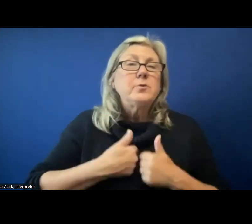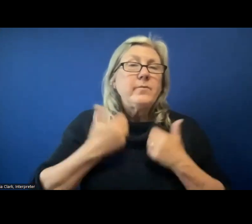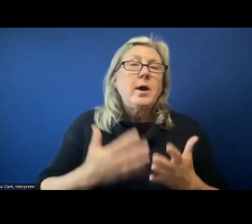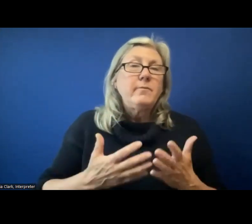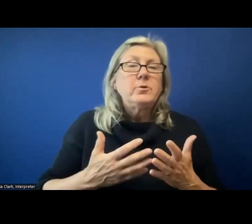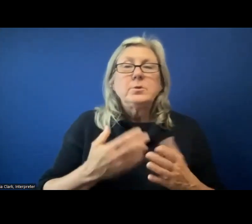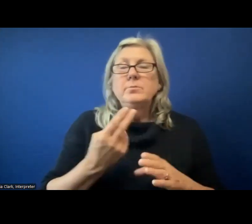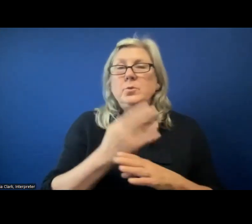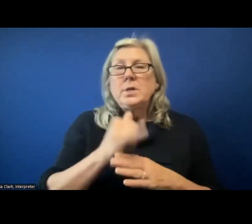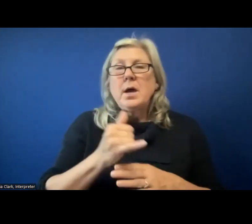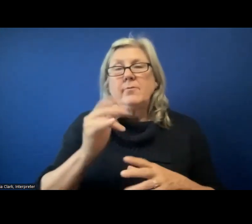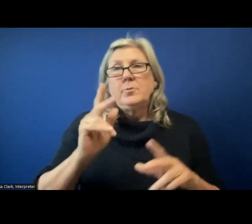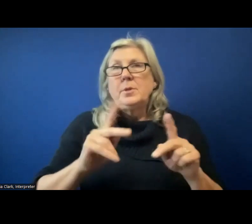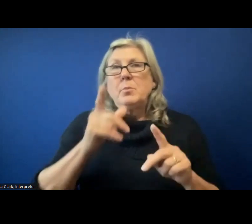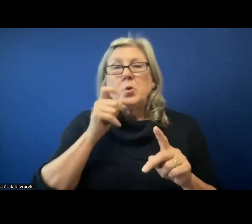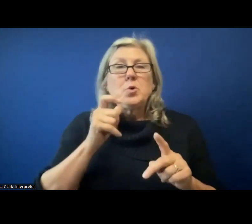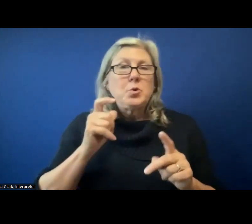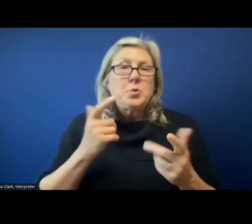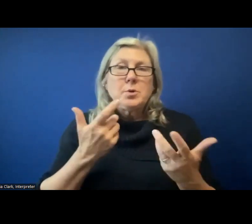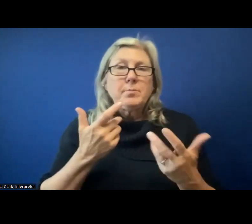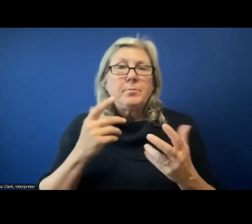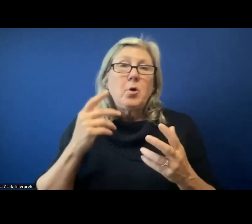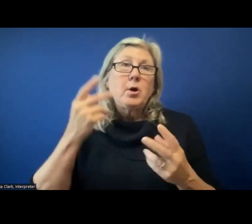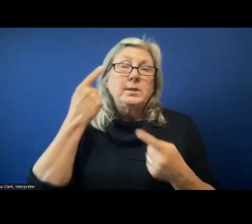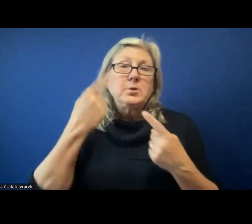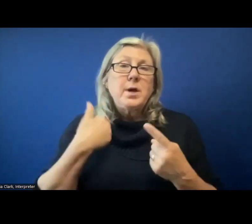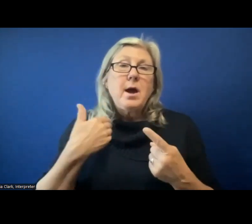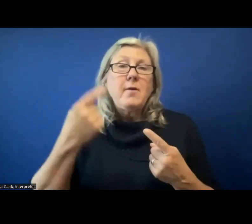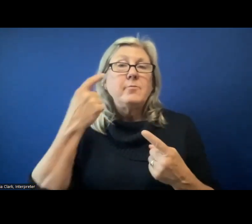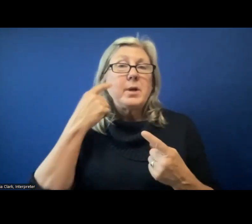one of my first experiences advocating on behalf of psychiatric survivors in the Vermont